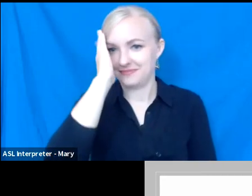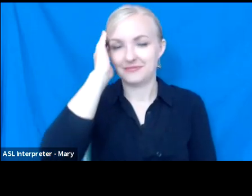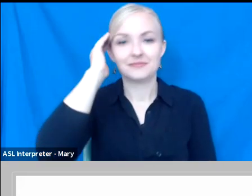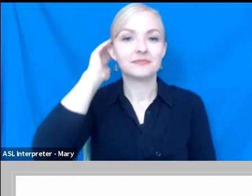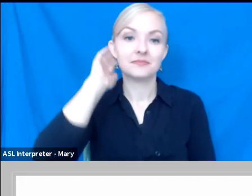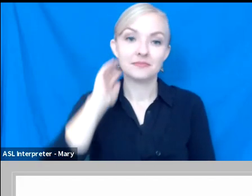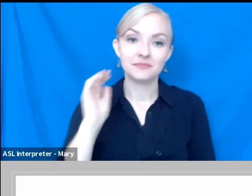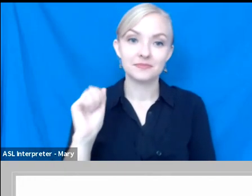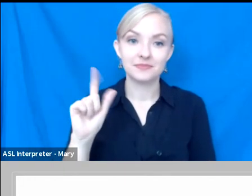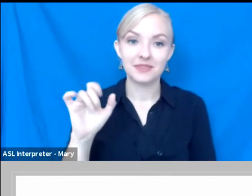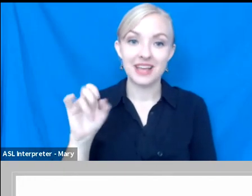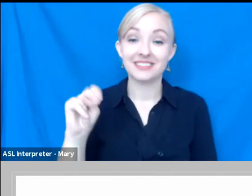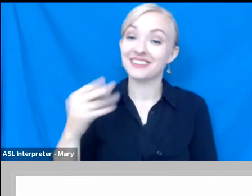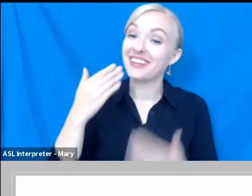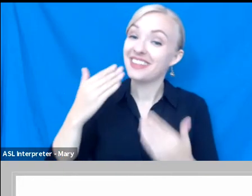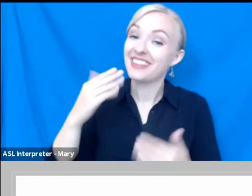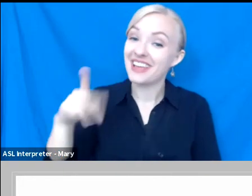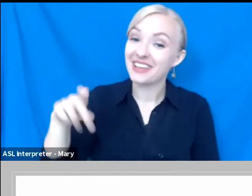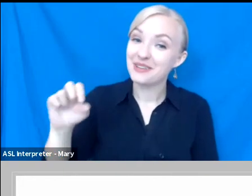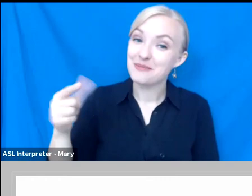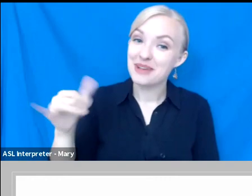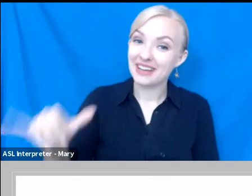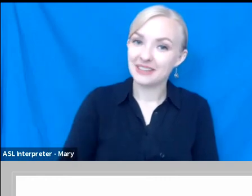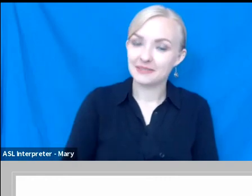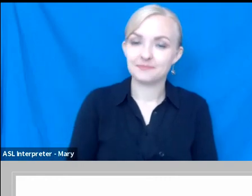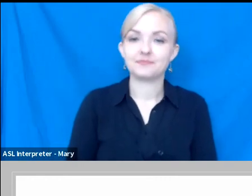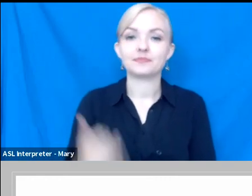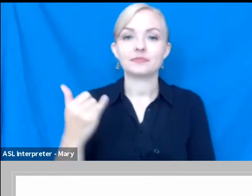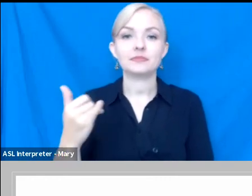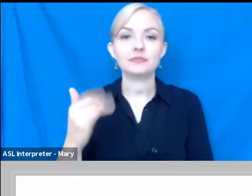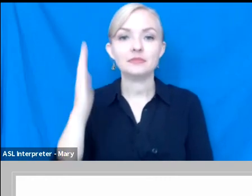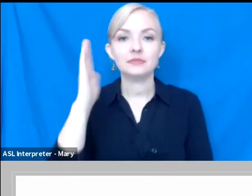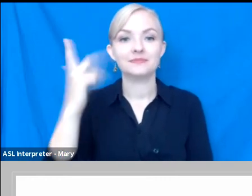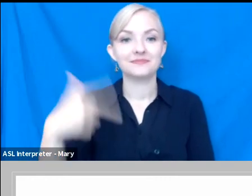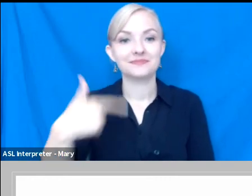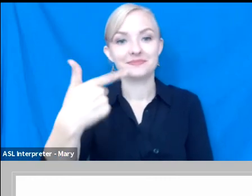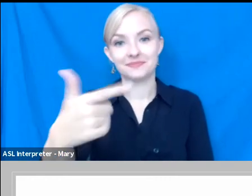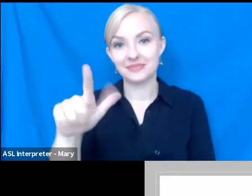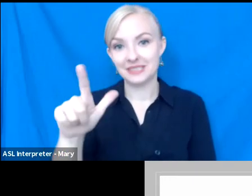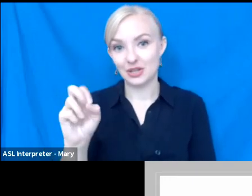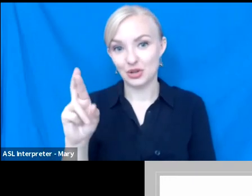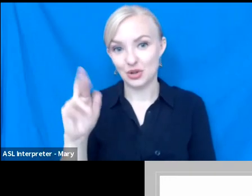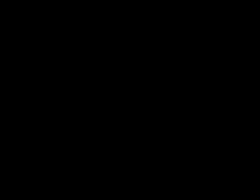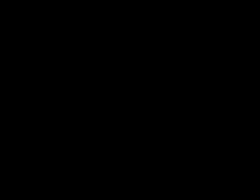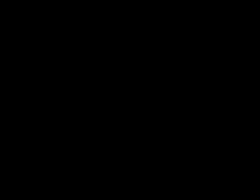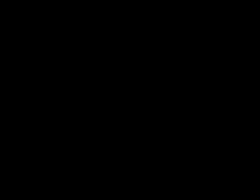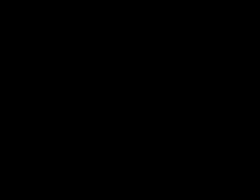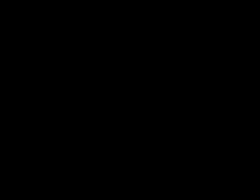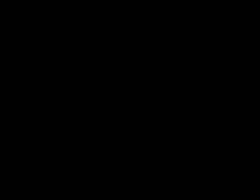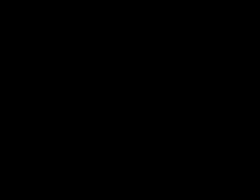I'll pass it back to Alison. Thanks, thanks so much, Peggy. And I am going to turn it over now to Lori